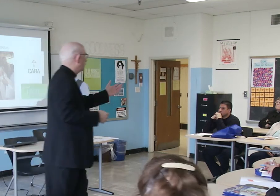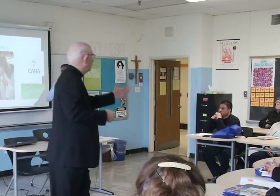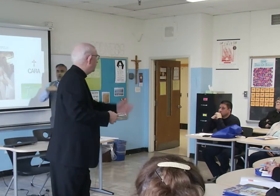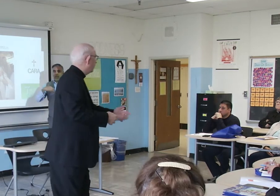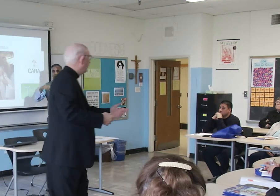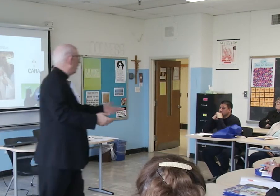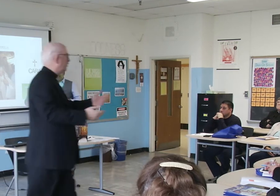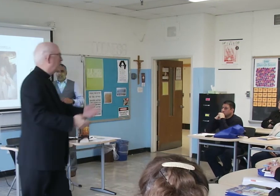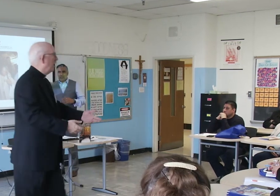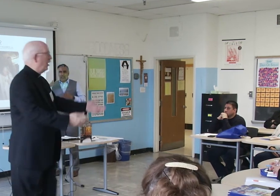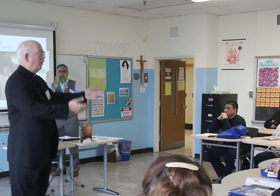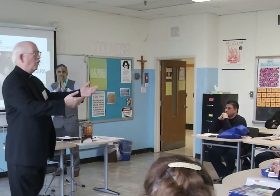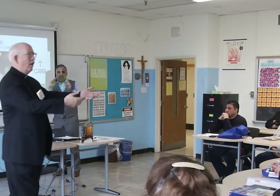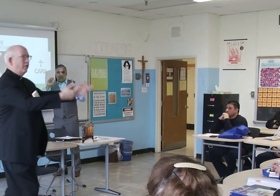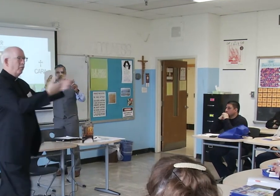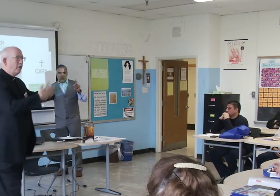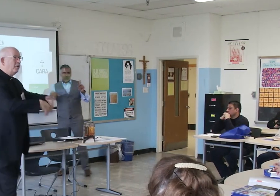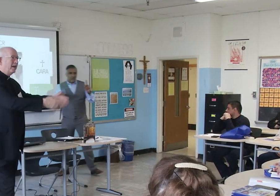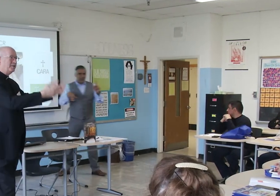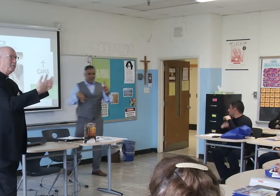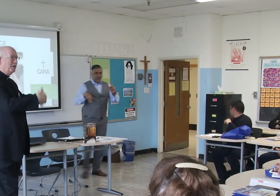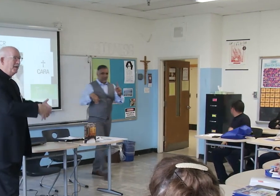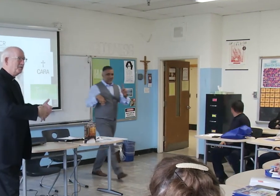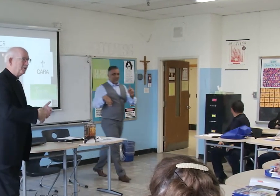Enzler and others, you know, that one of the next steps of needs on